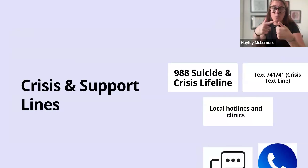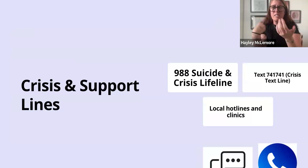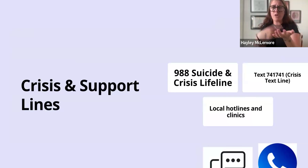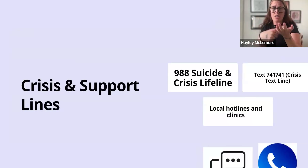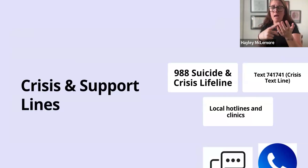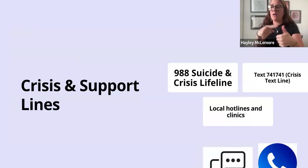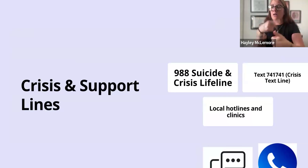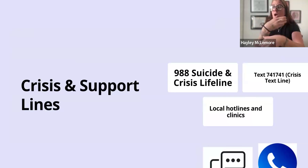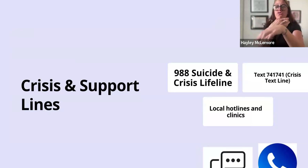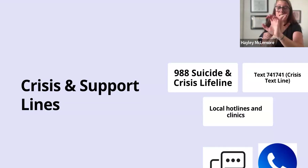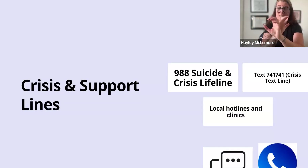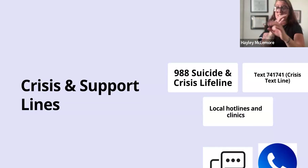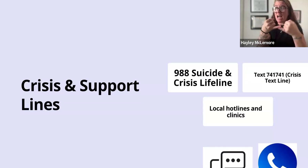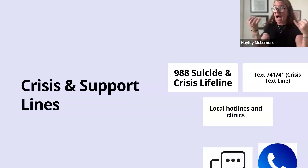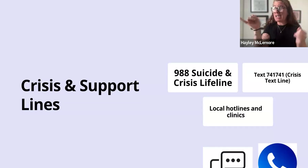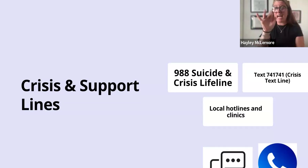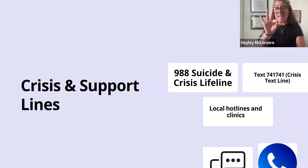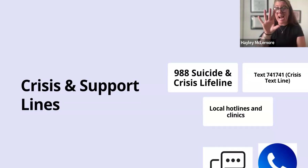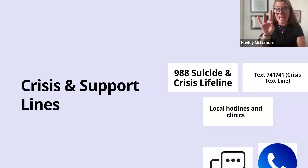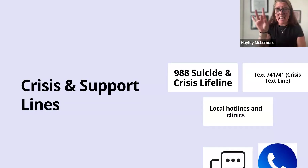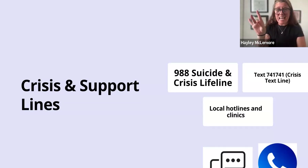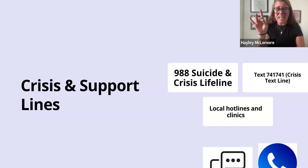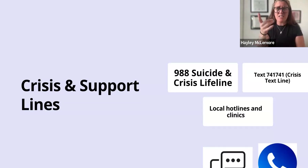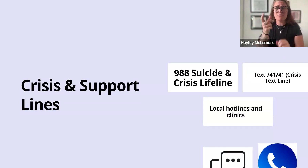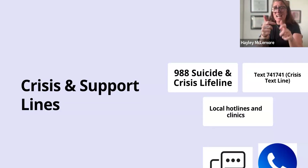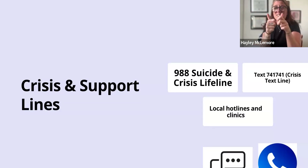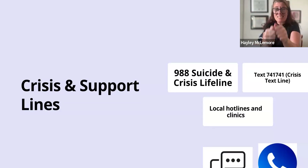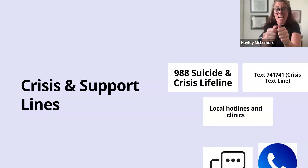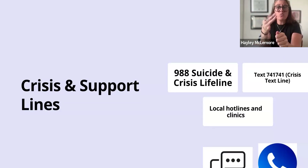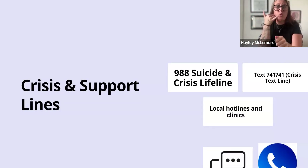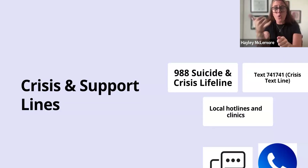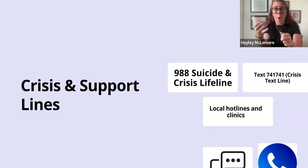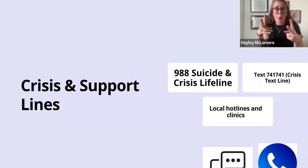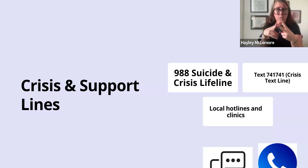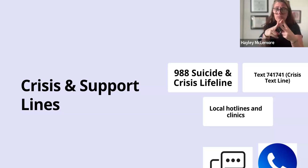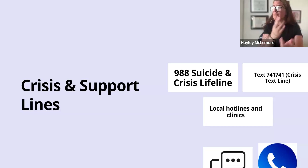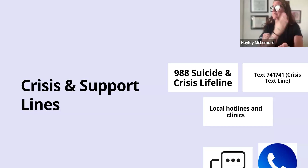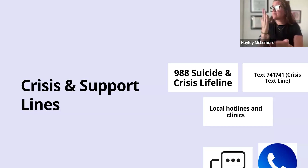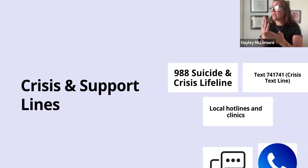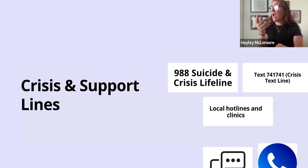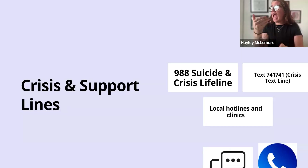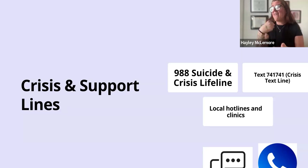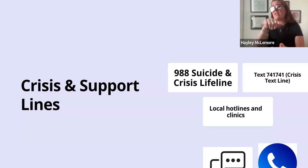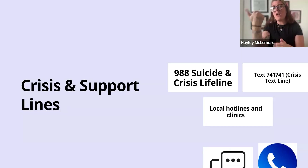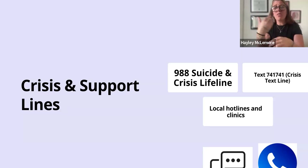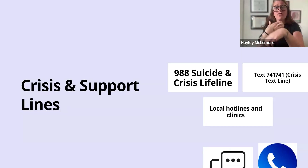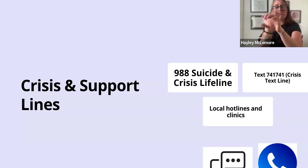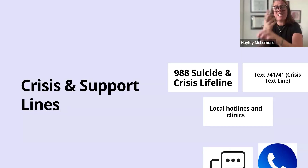Here's some online resources. There's the crisis line, 988. You can text or call 988.